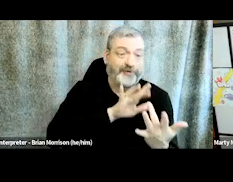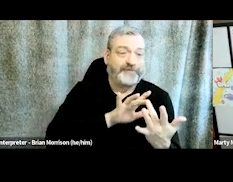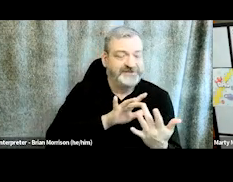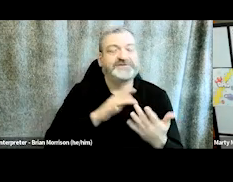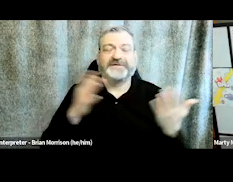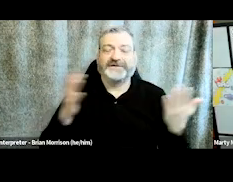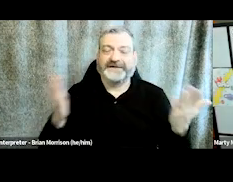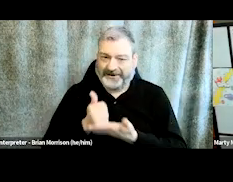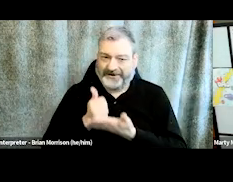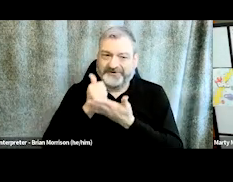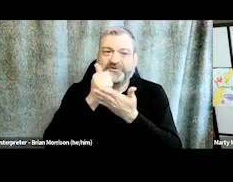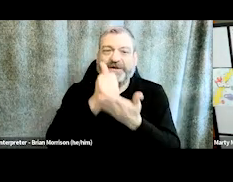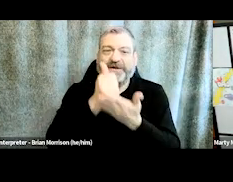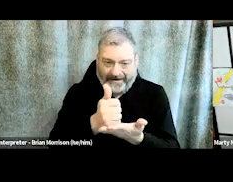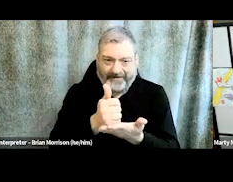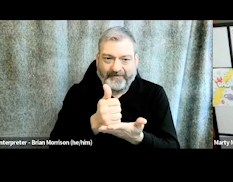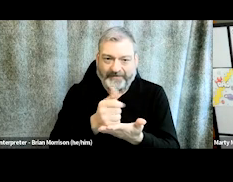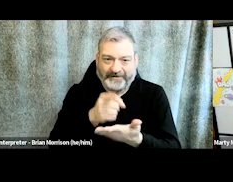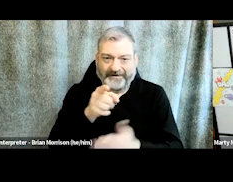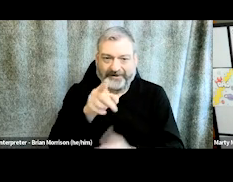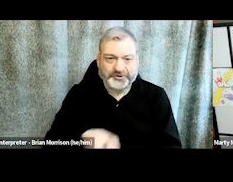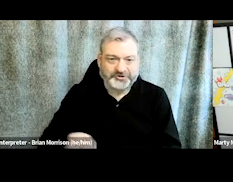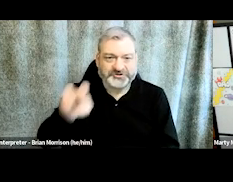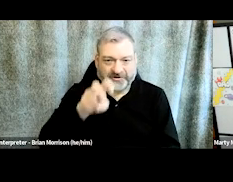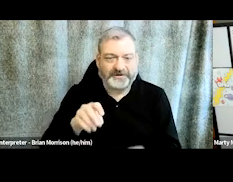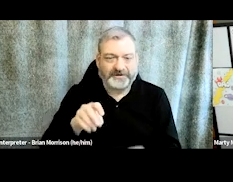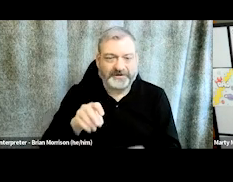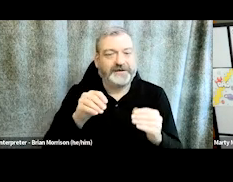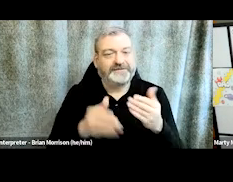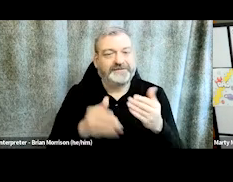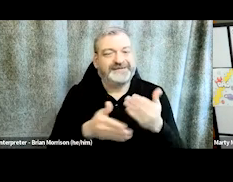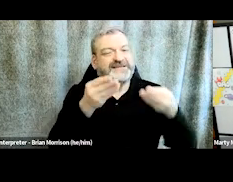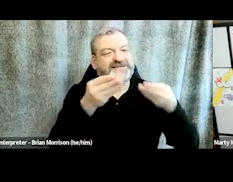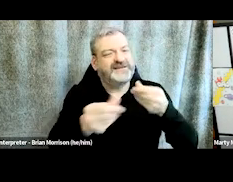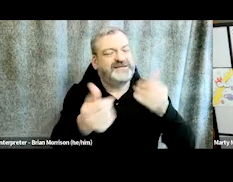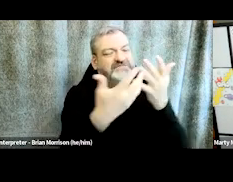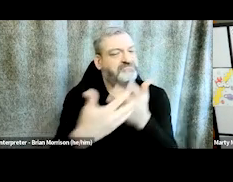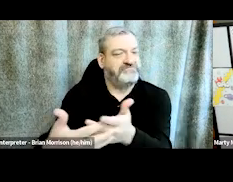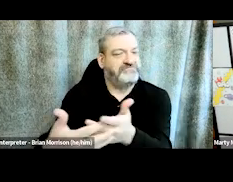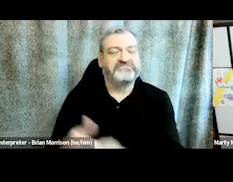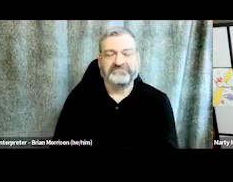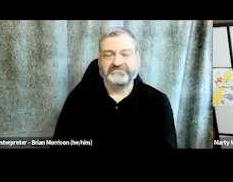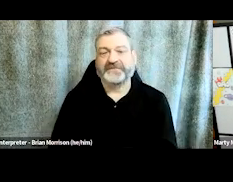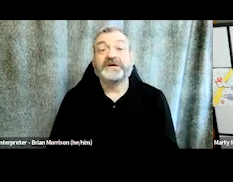that a journey that is a lot easier to tackle. So what you see on the slide here